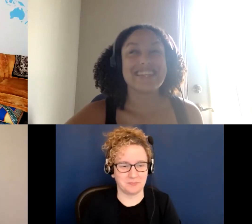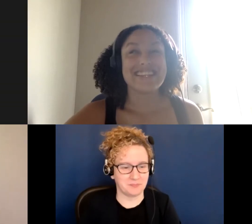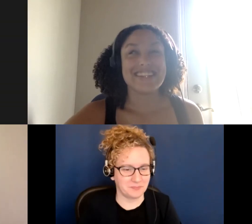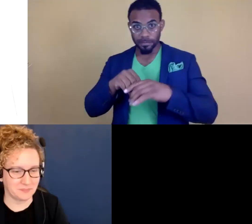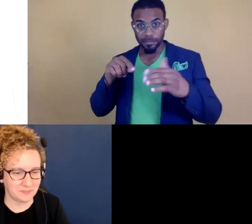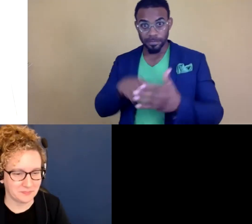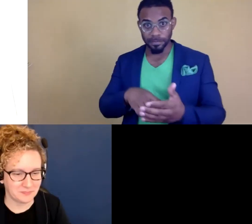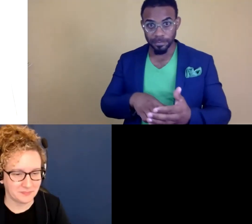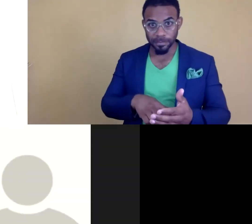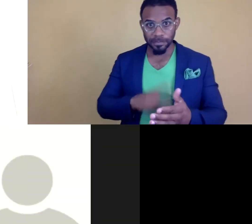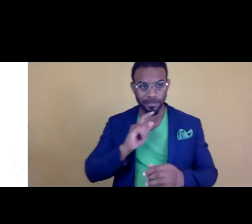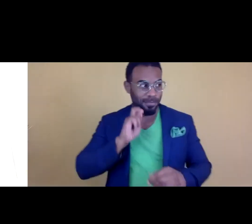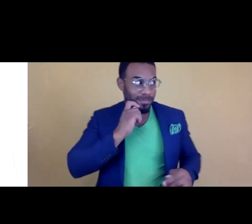This is really cool. So -- I studied abroad in 2017.